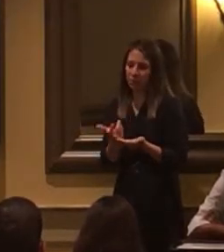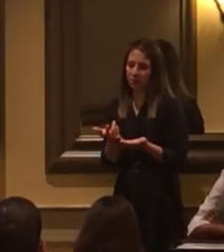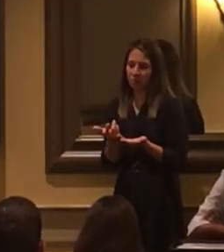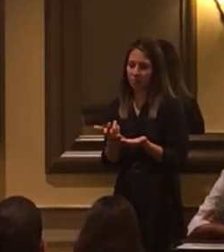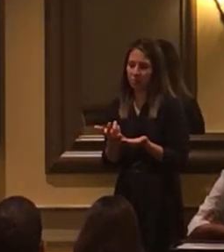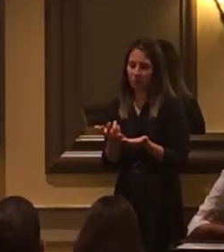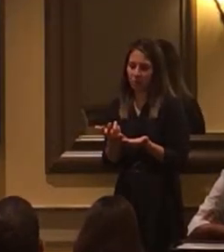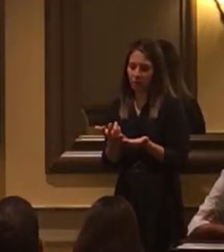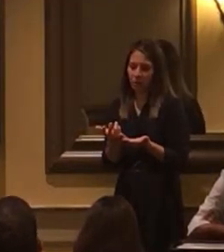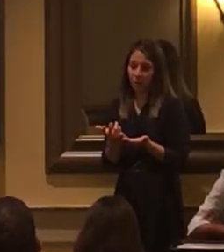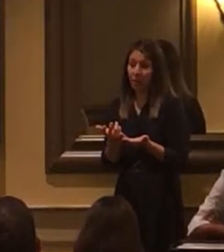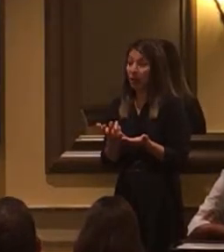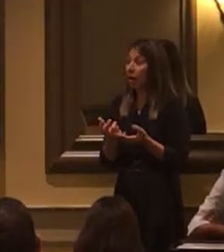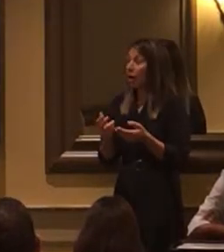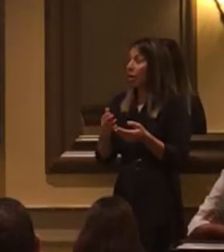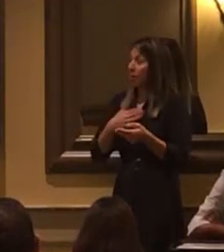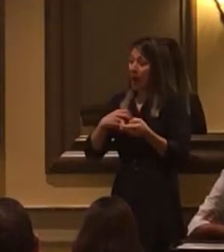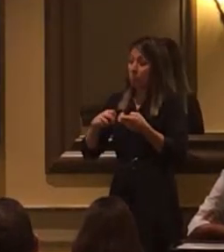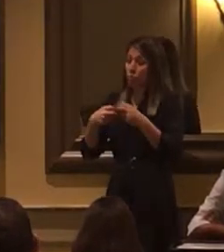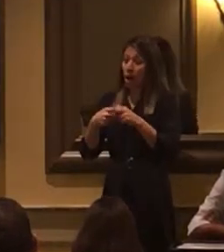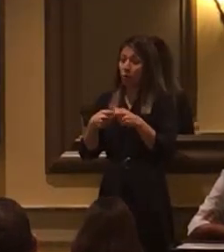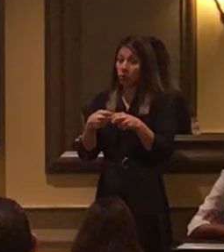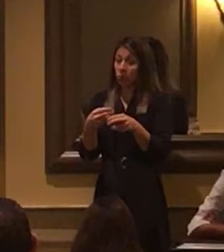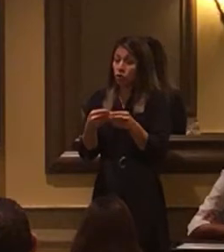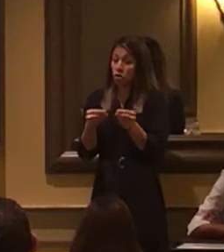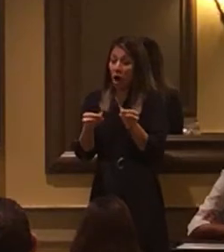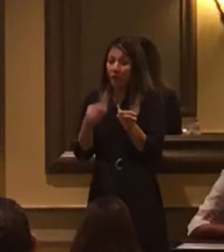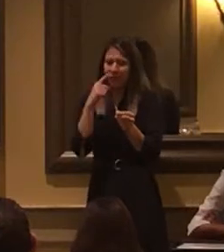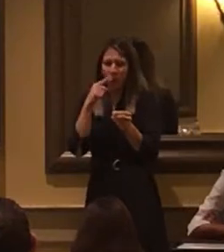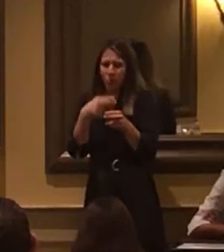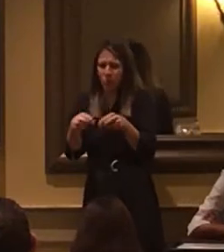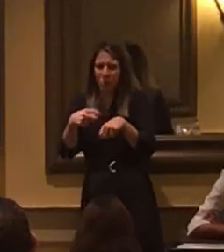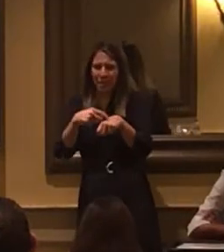probably temporarily and not for the long term.